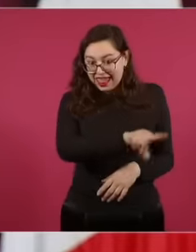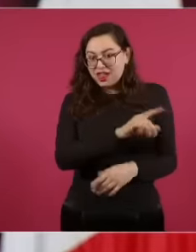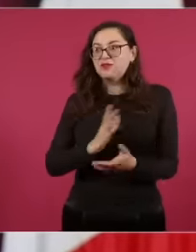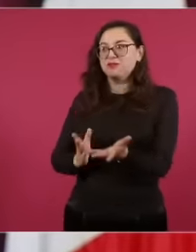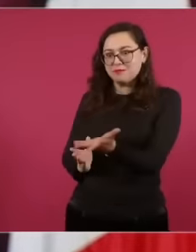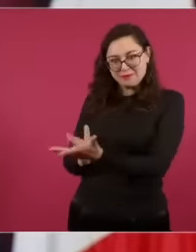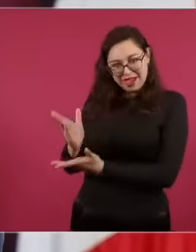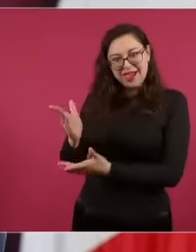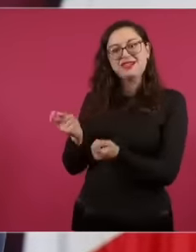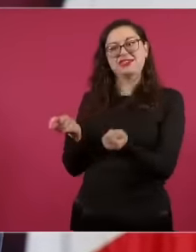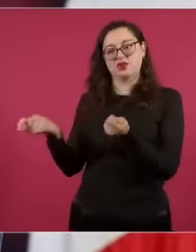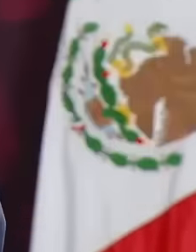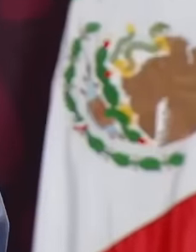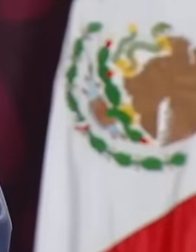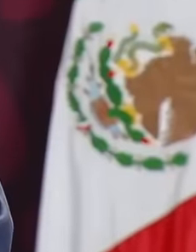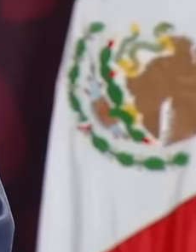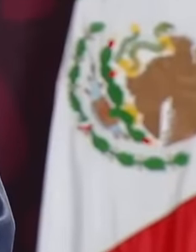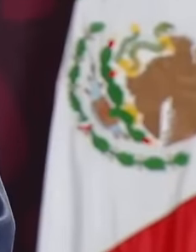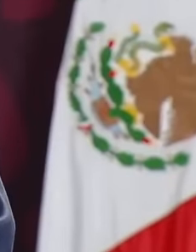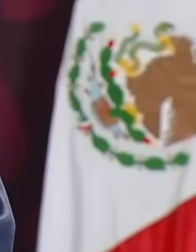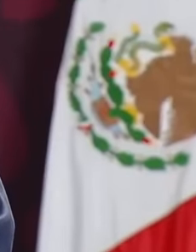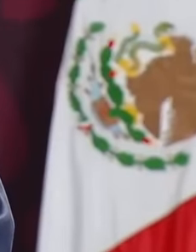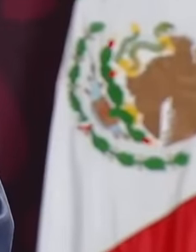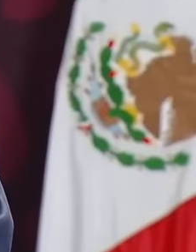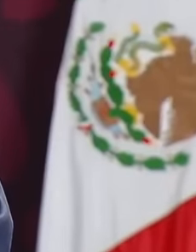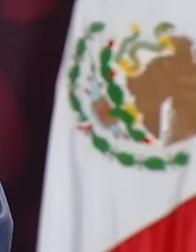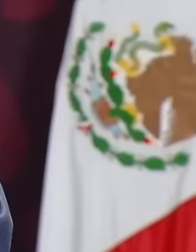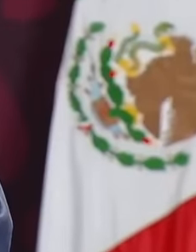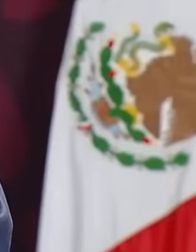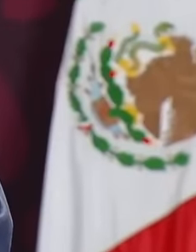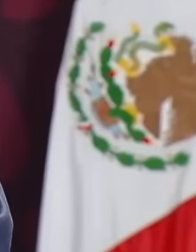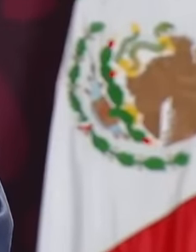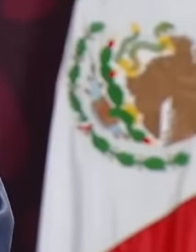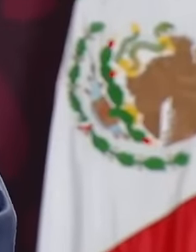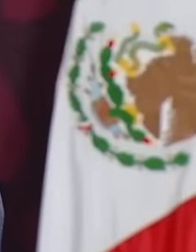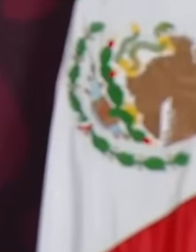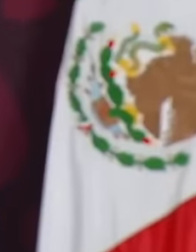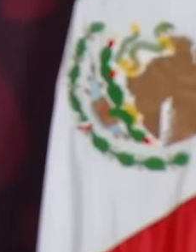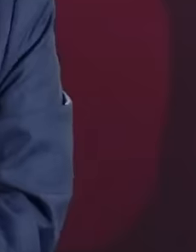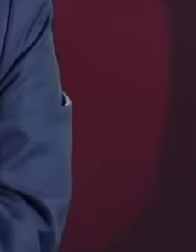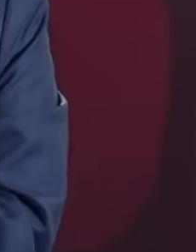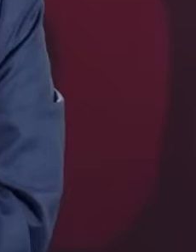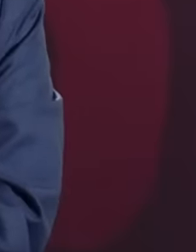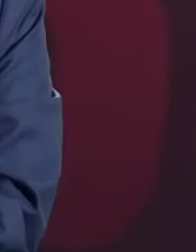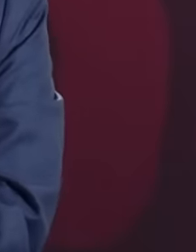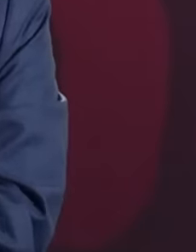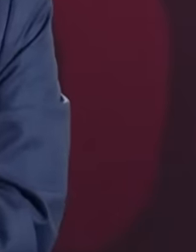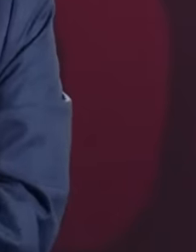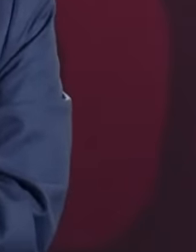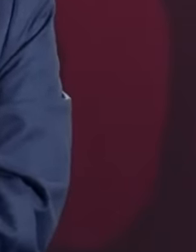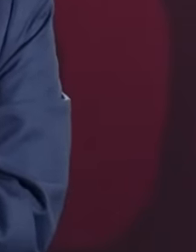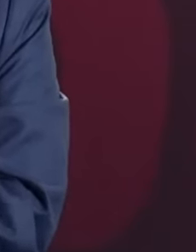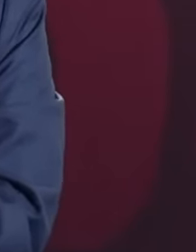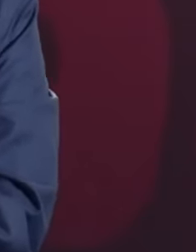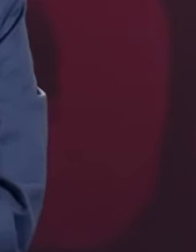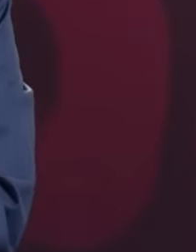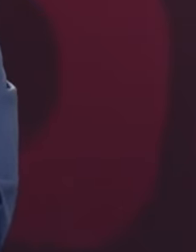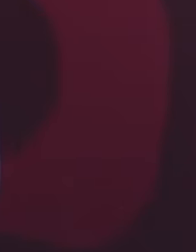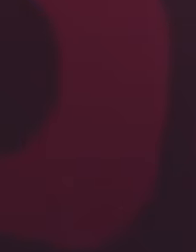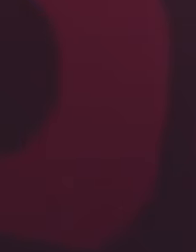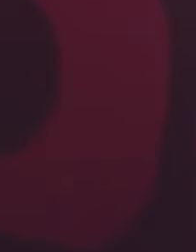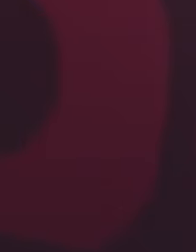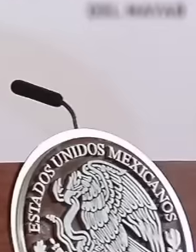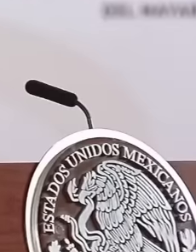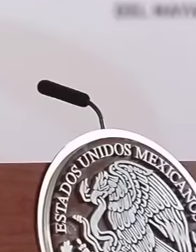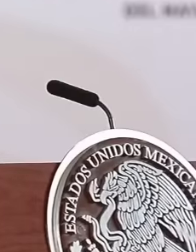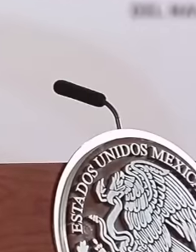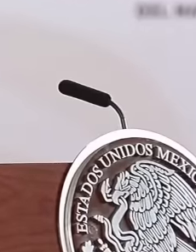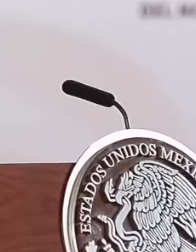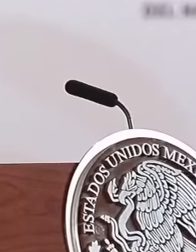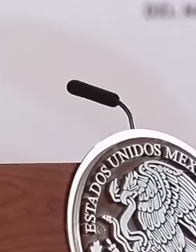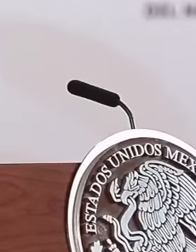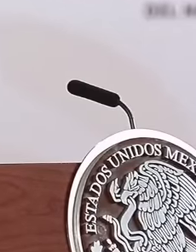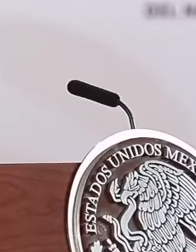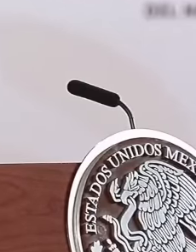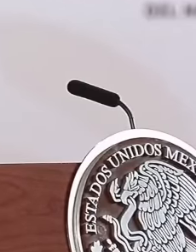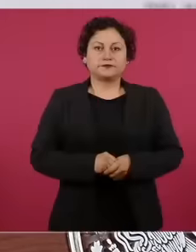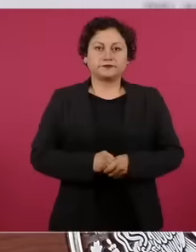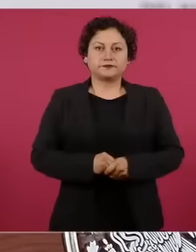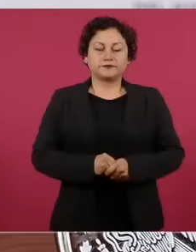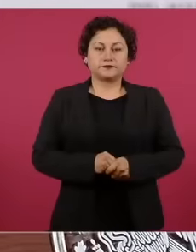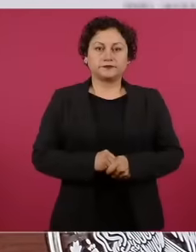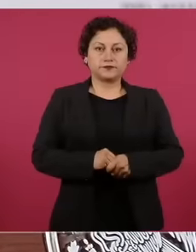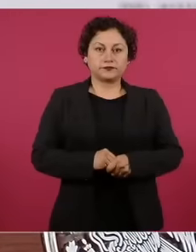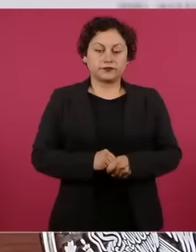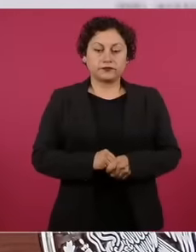exert and if I touch on this topic it is because I am seeing how they are